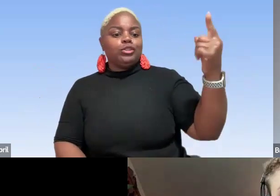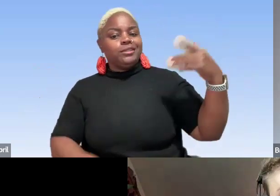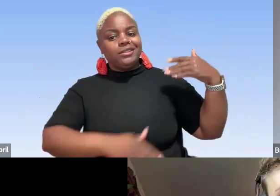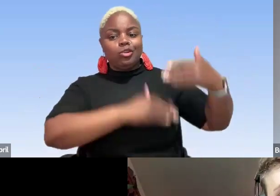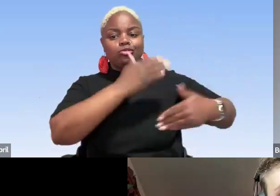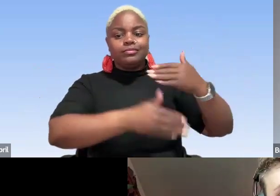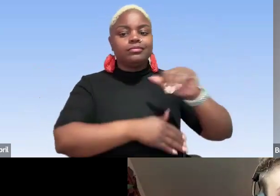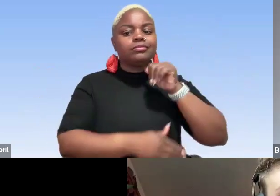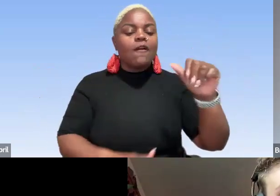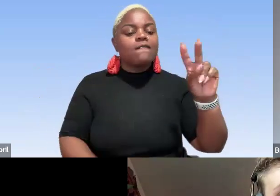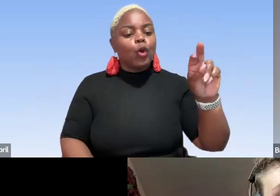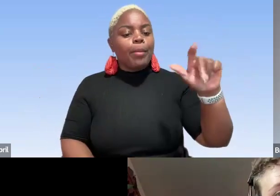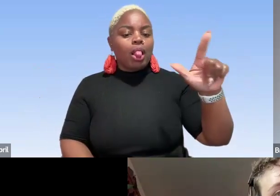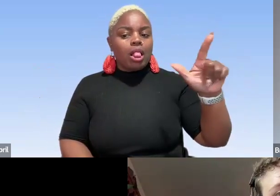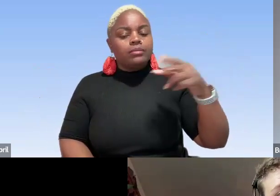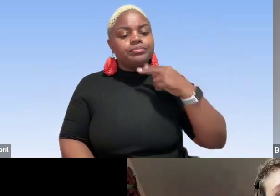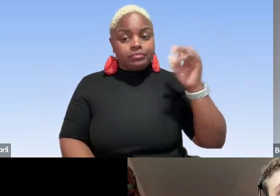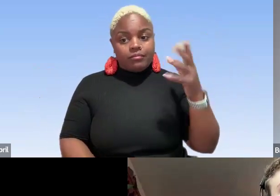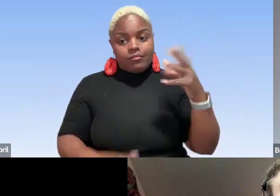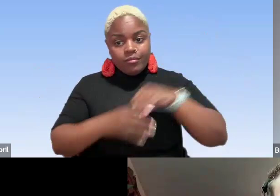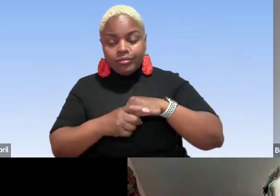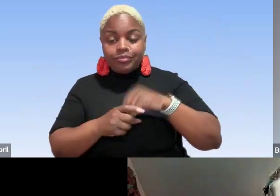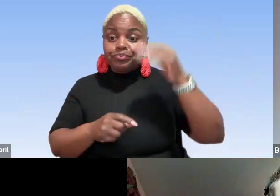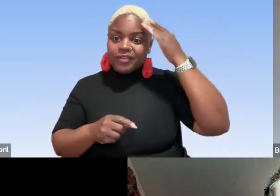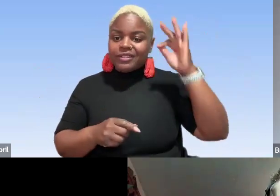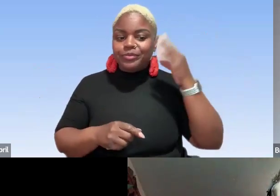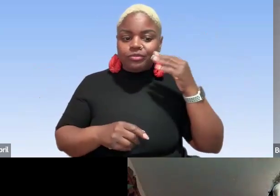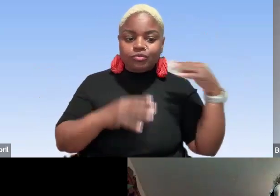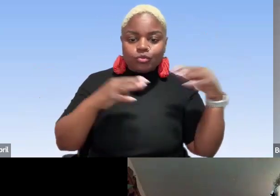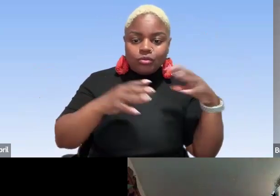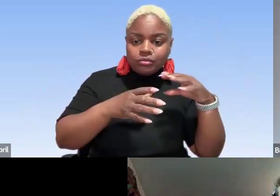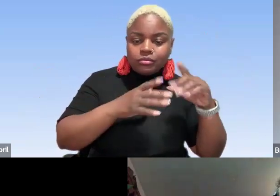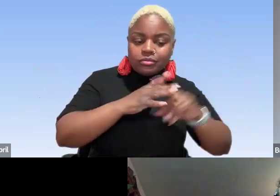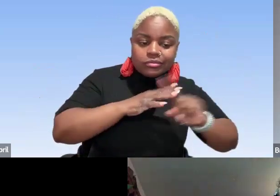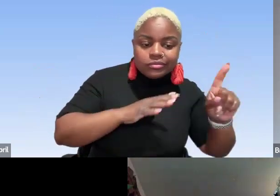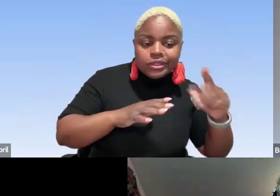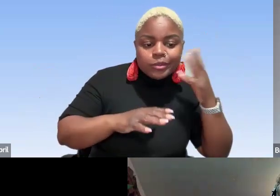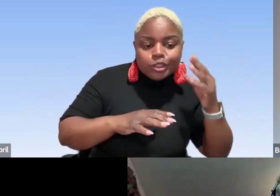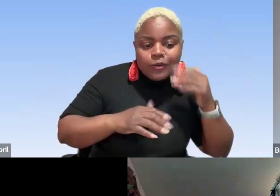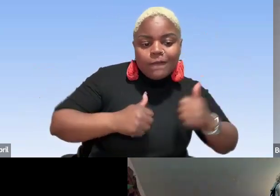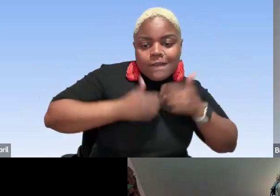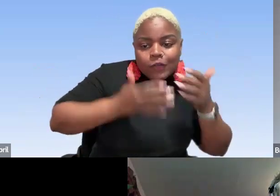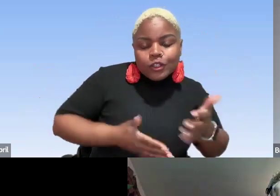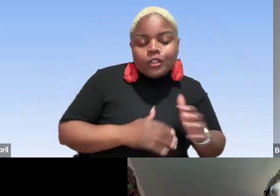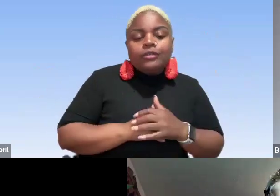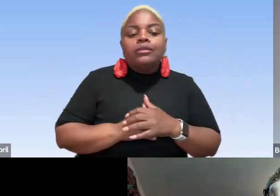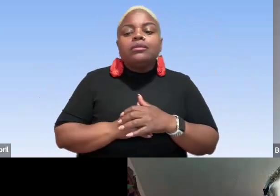and because they were war refugee survivors. Um, and, like, their families